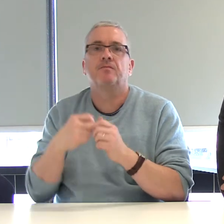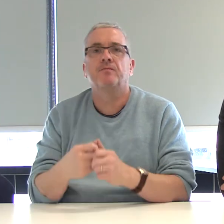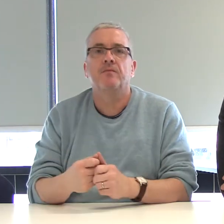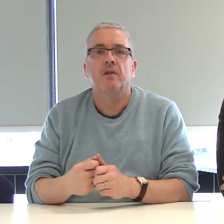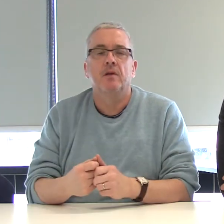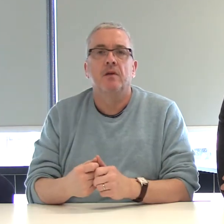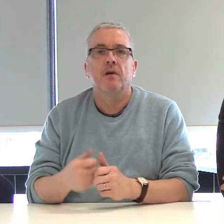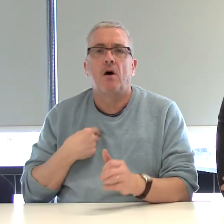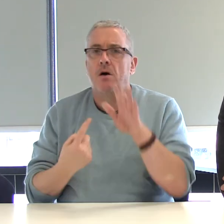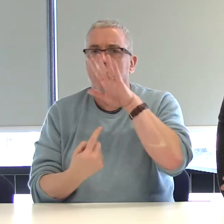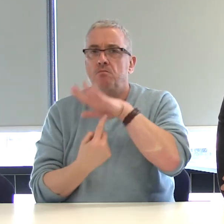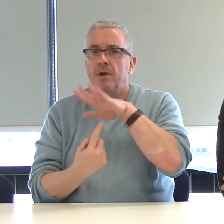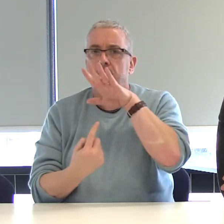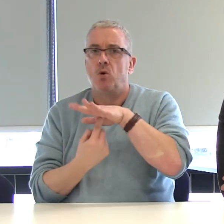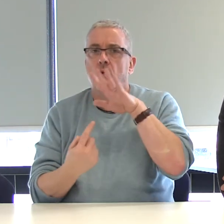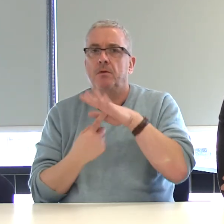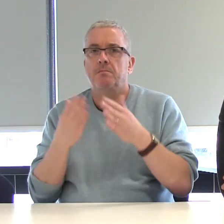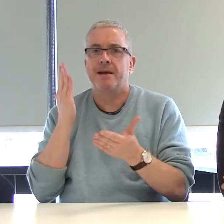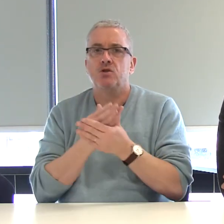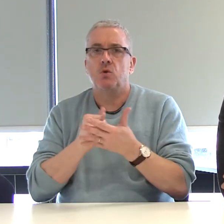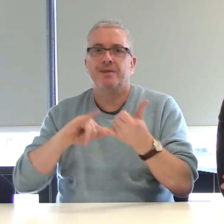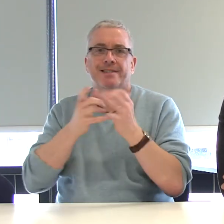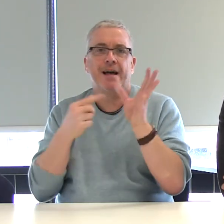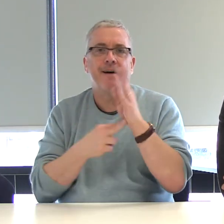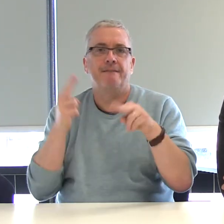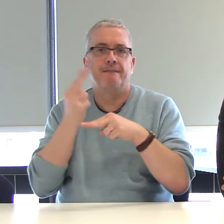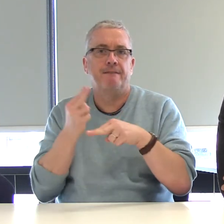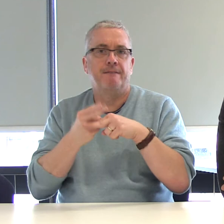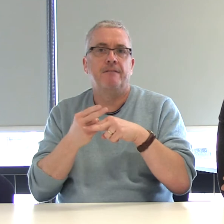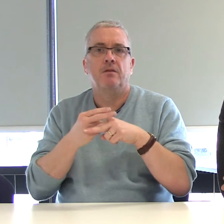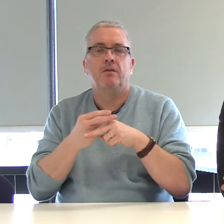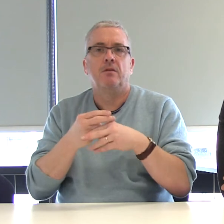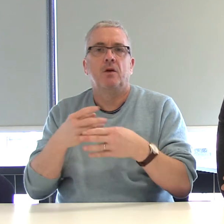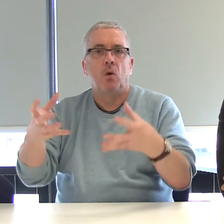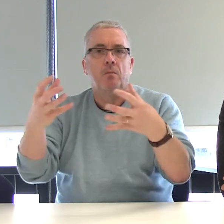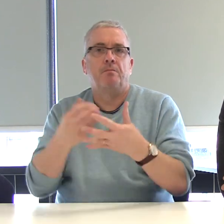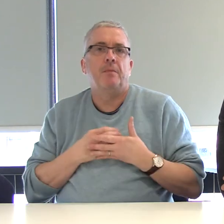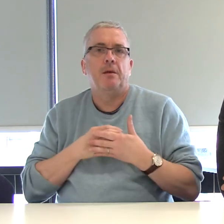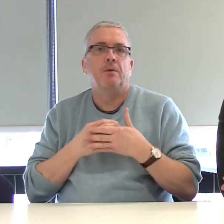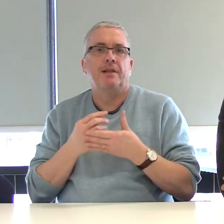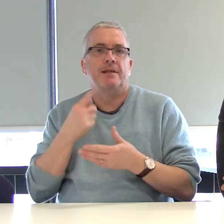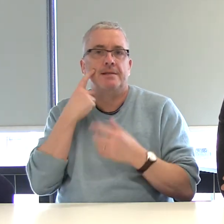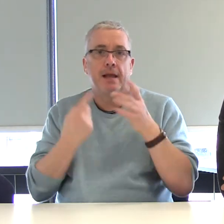Our priority is the safety of staff and the safety of audiences and that's why we had to make this difficult decision